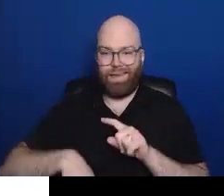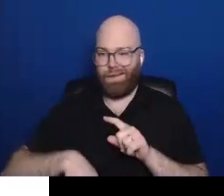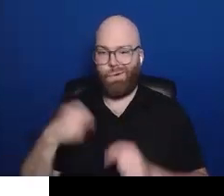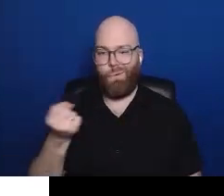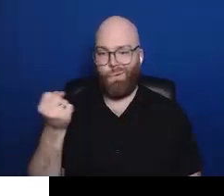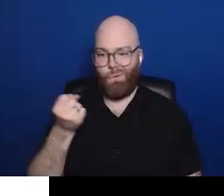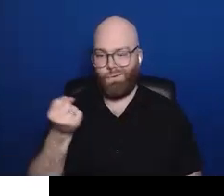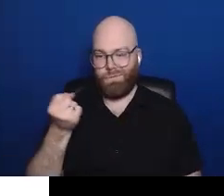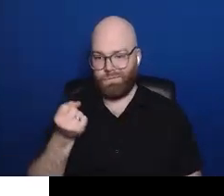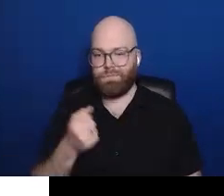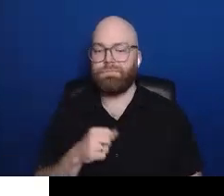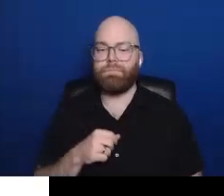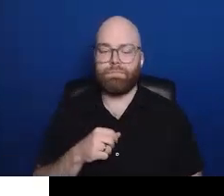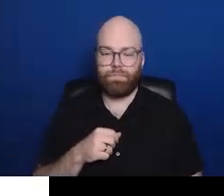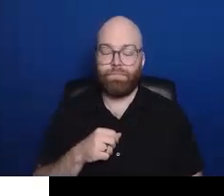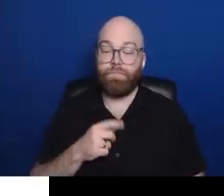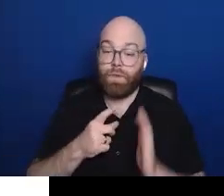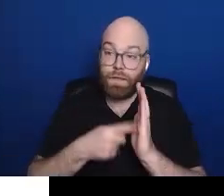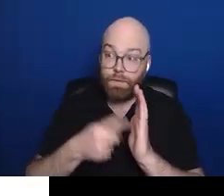we see DACA recipients,